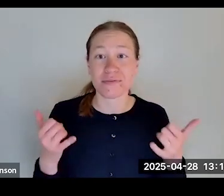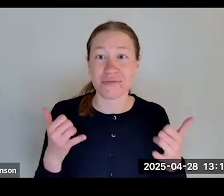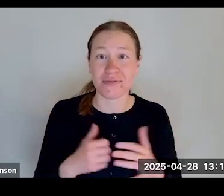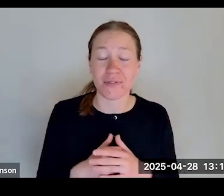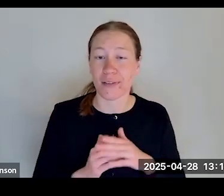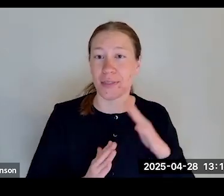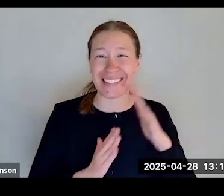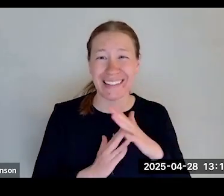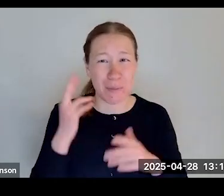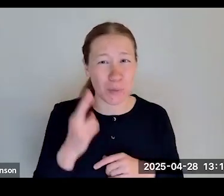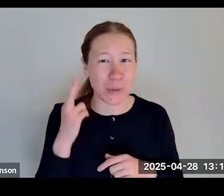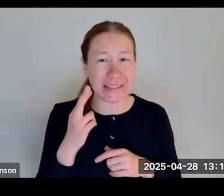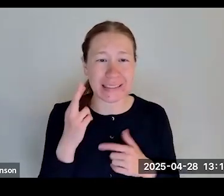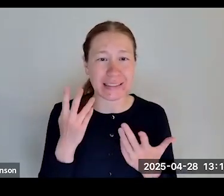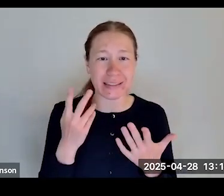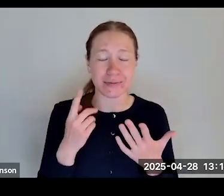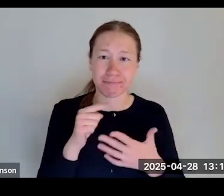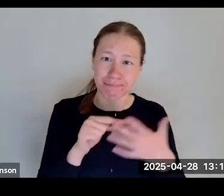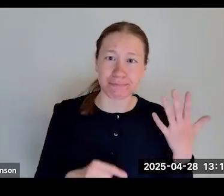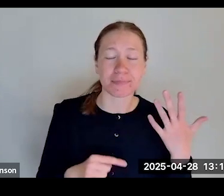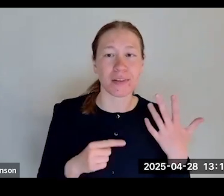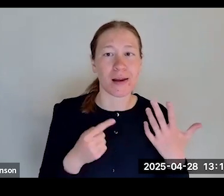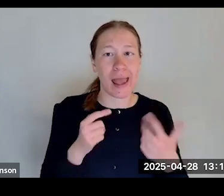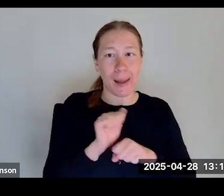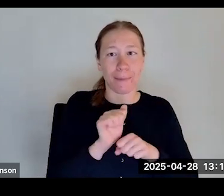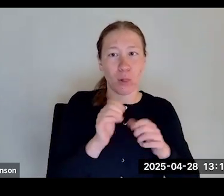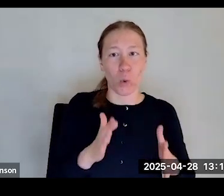These are the top factors considered by employees prior to disclosing their disabilities.